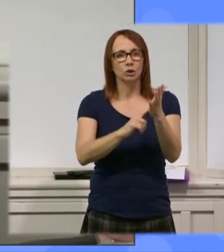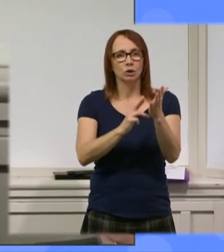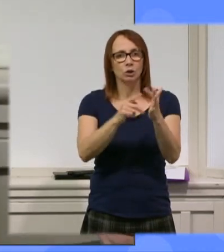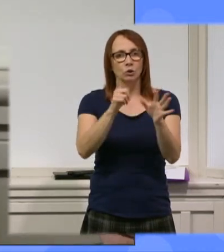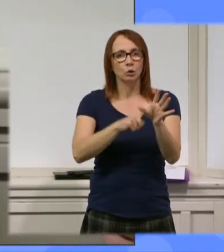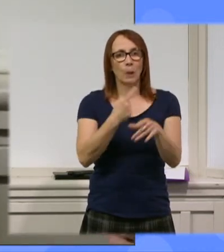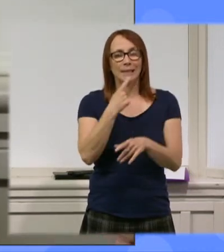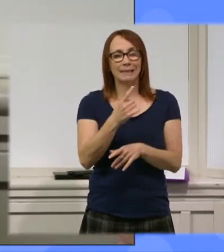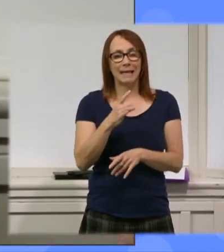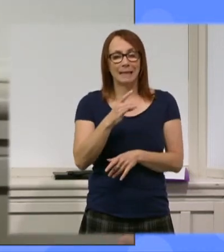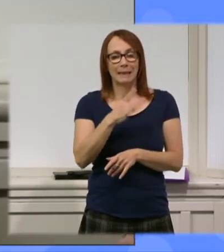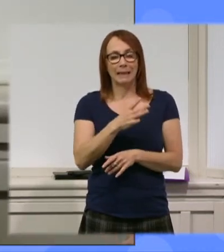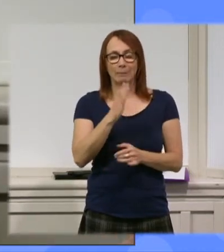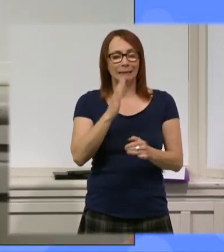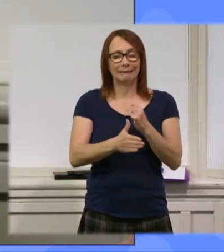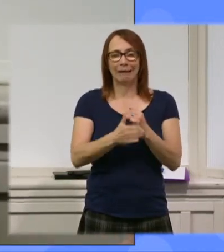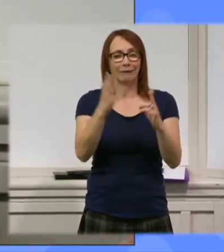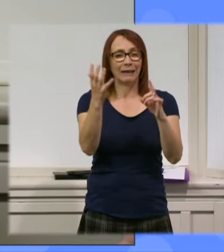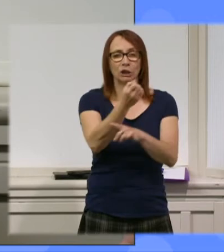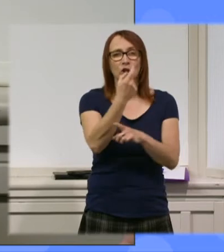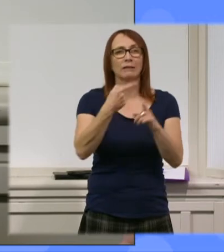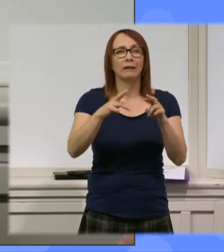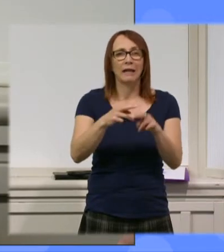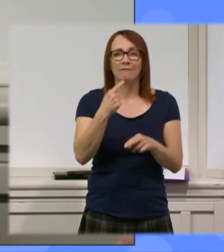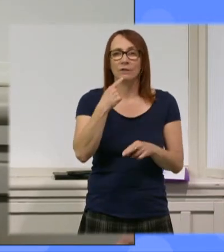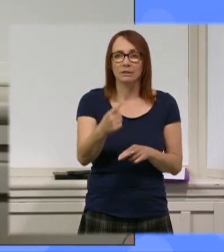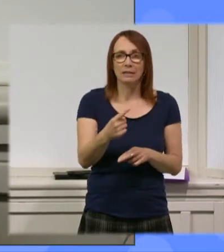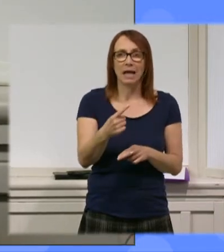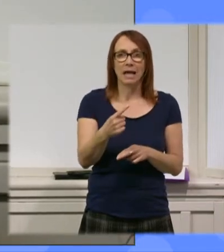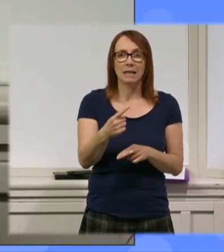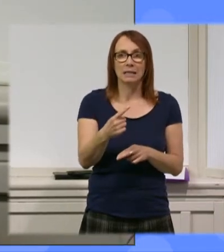successful if it simply tries to offer the maximum number of carrots to the